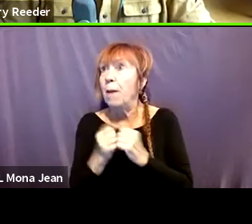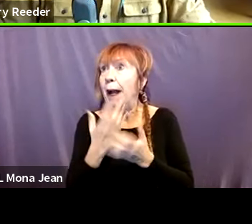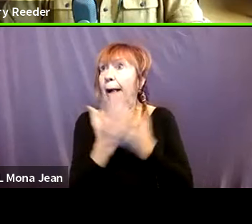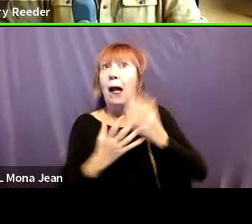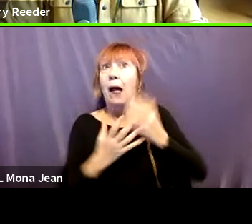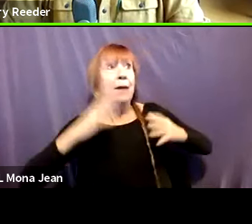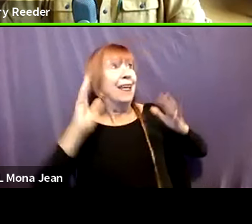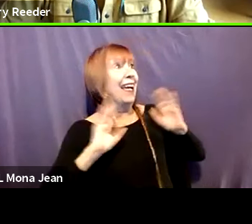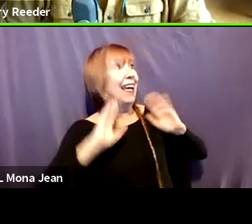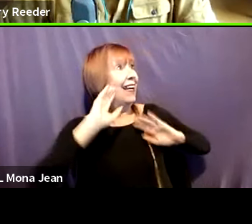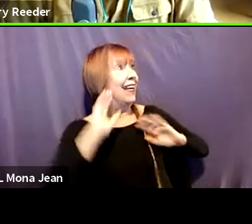and things like that.